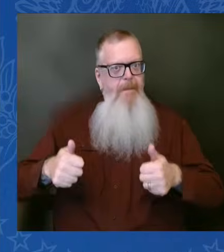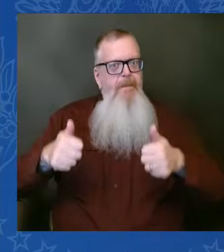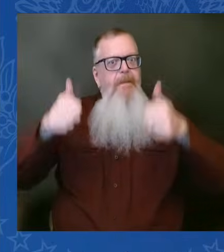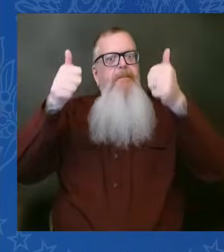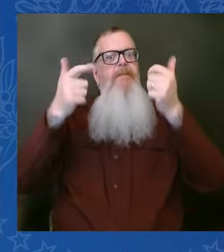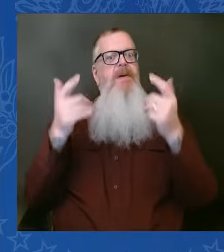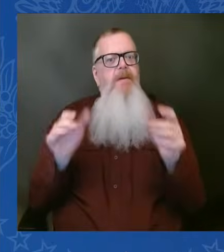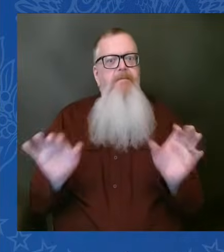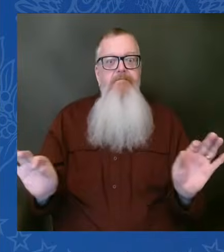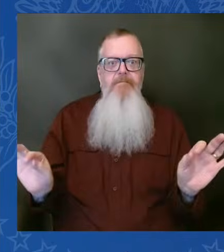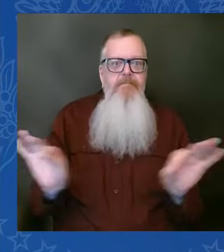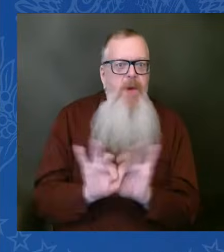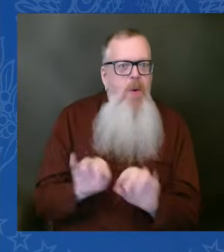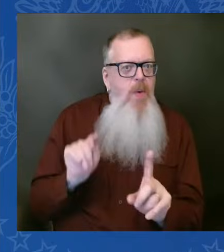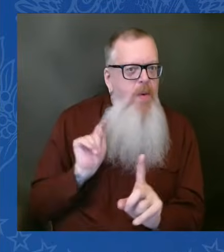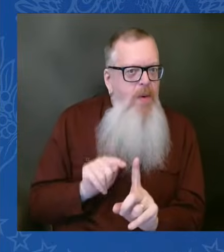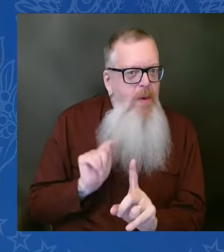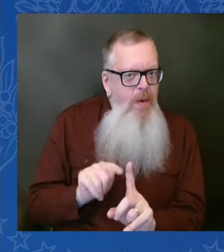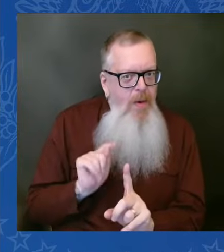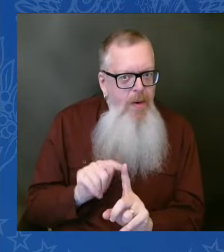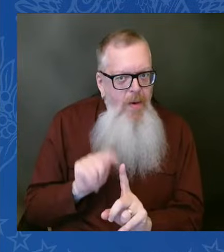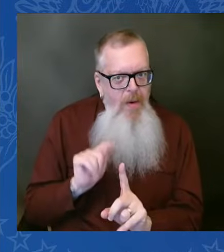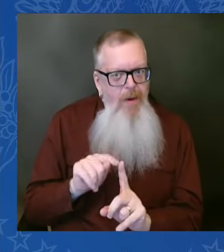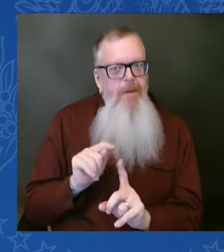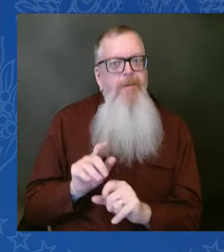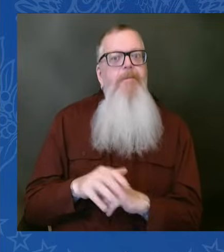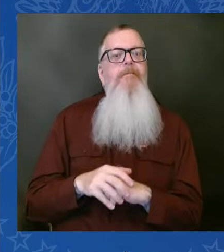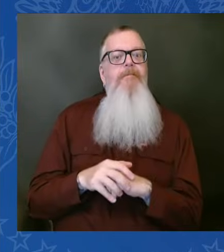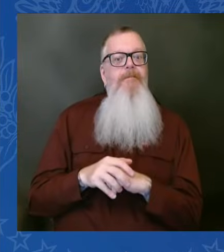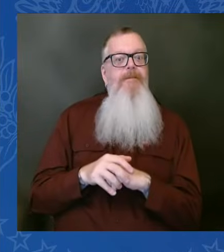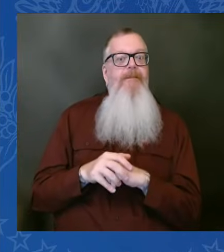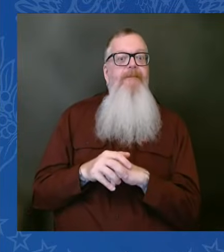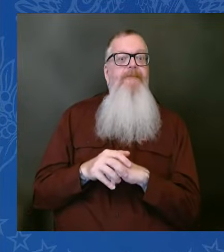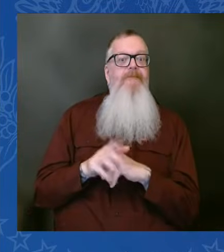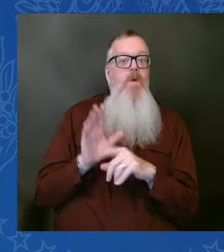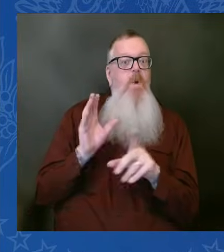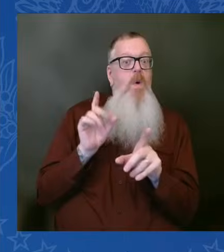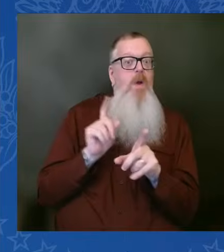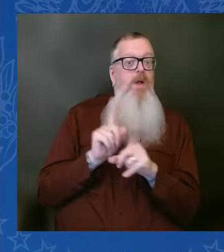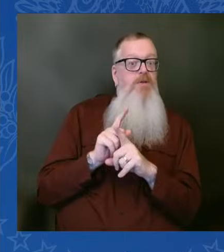is also asking that the very wealthy begin -- the most profitable corporations begin to pay their fair share.